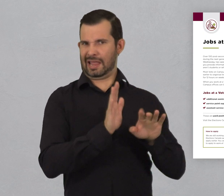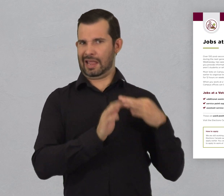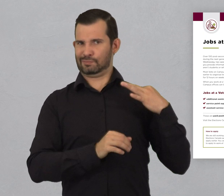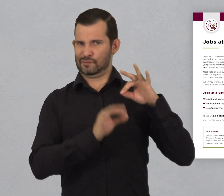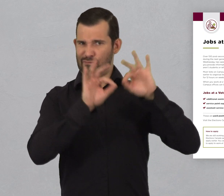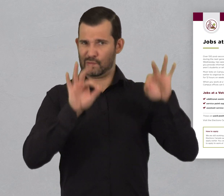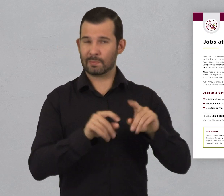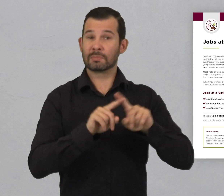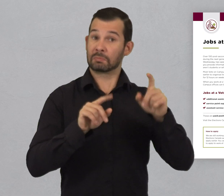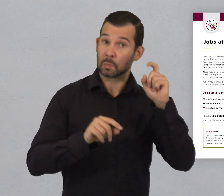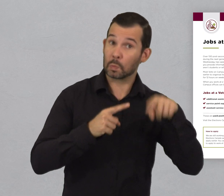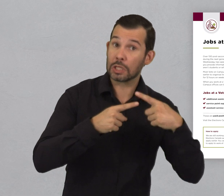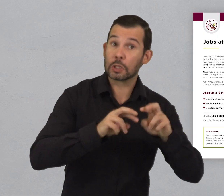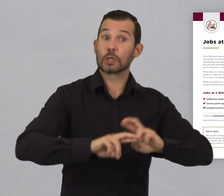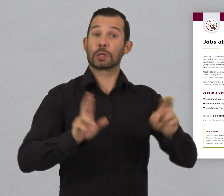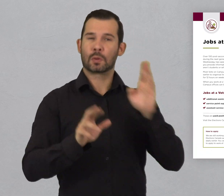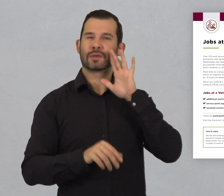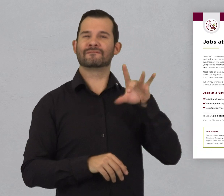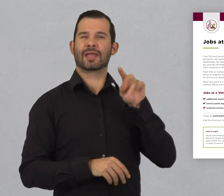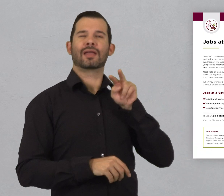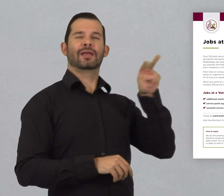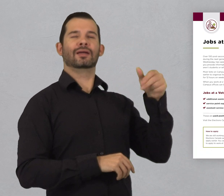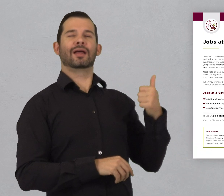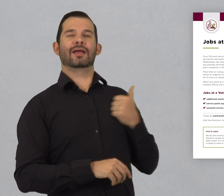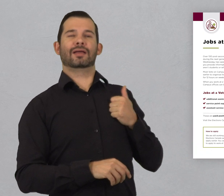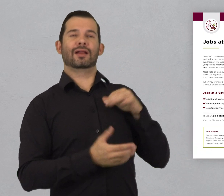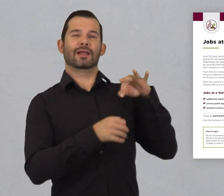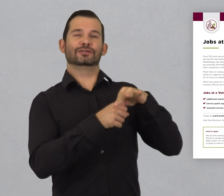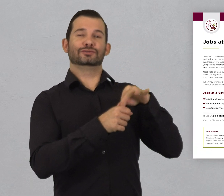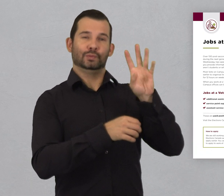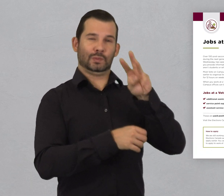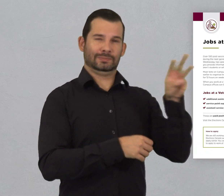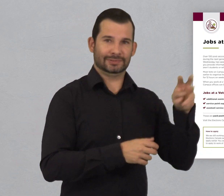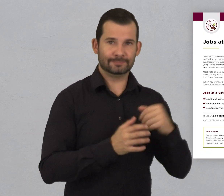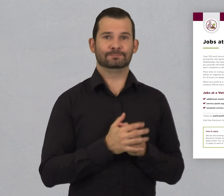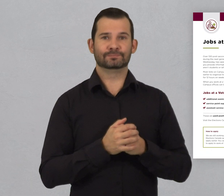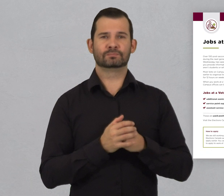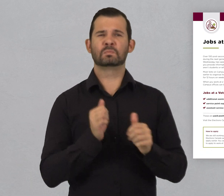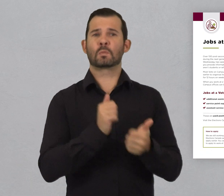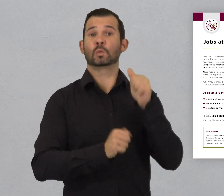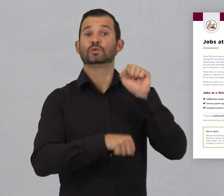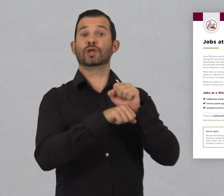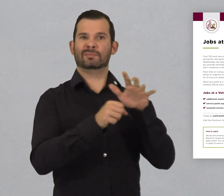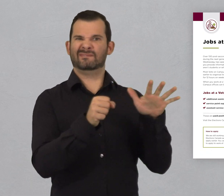are filled only during the election period, but you can apply earlier. You can also reach out to